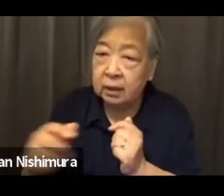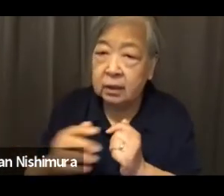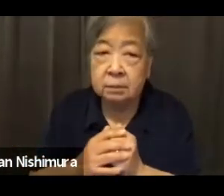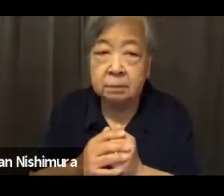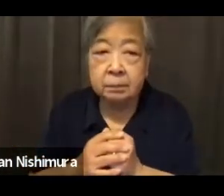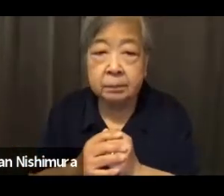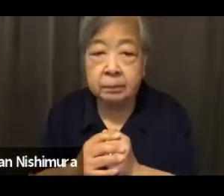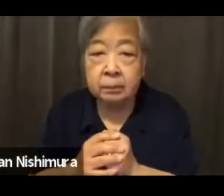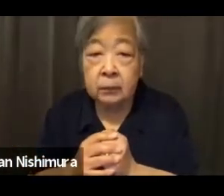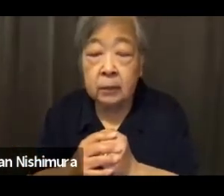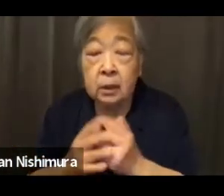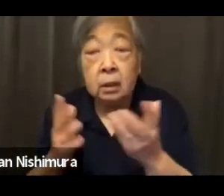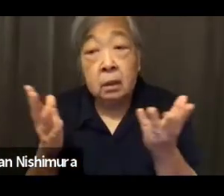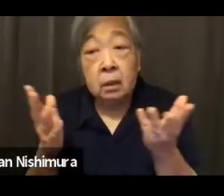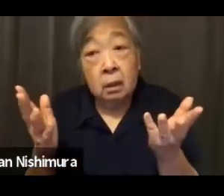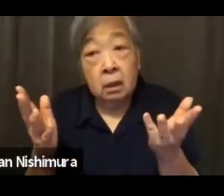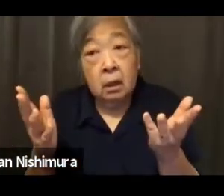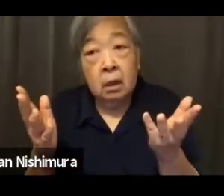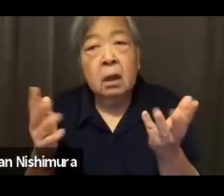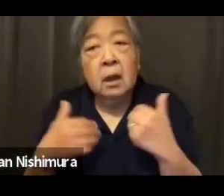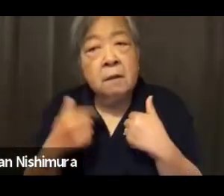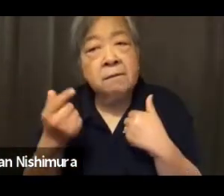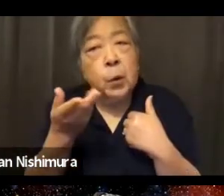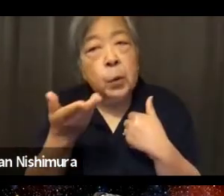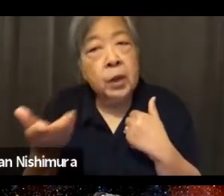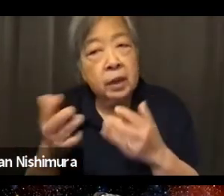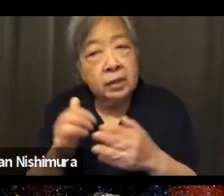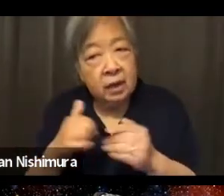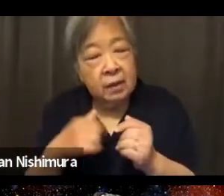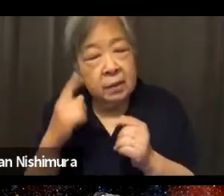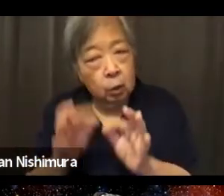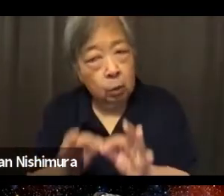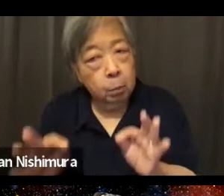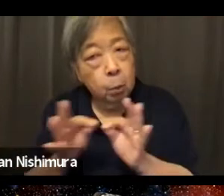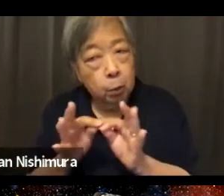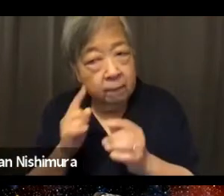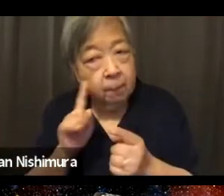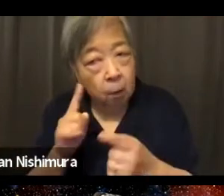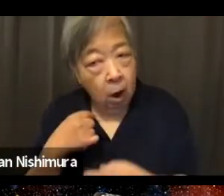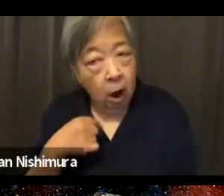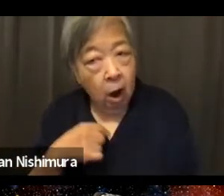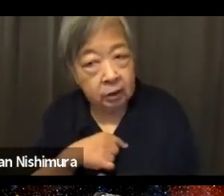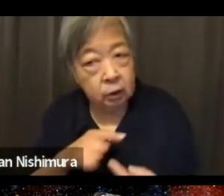So there's a couple things that I think are really important for us to think about from the start.